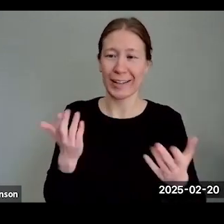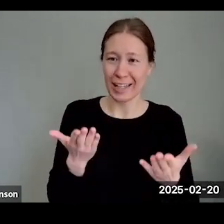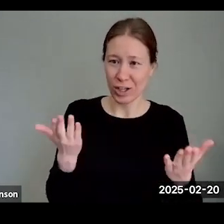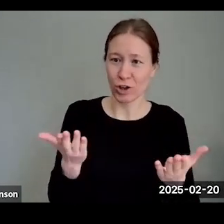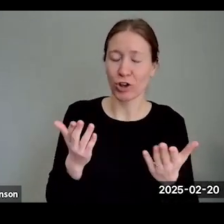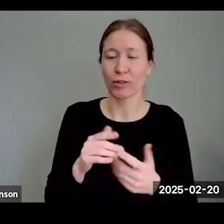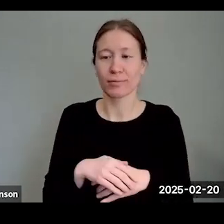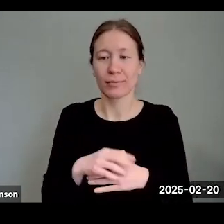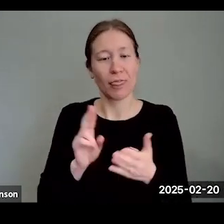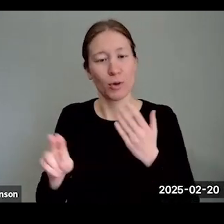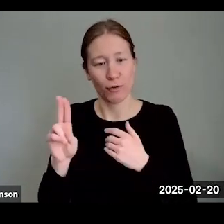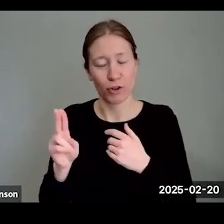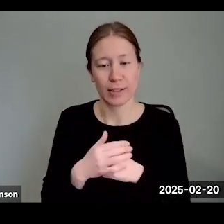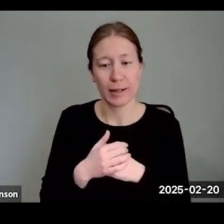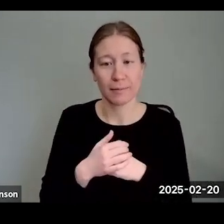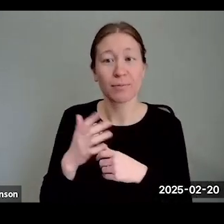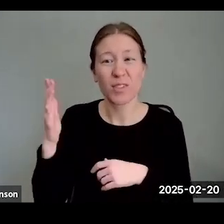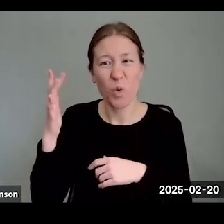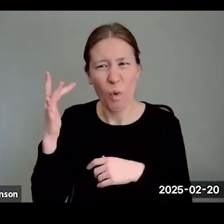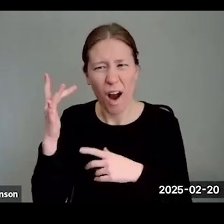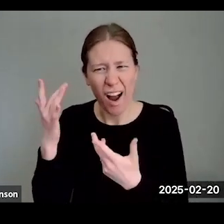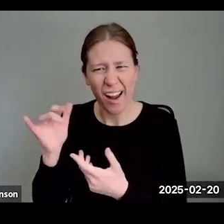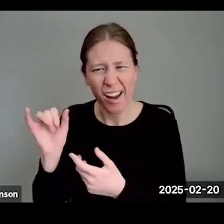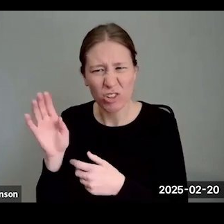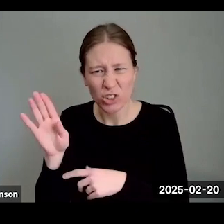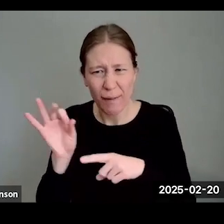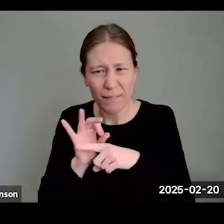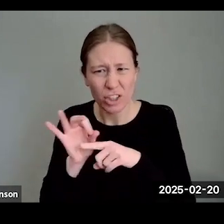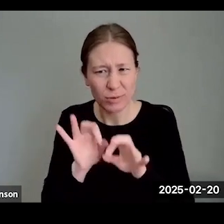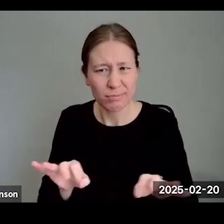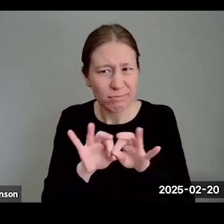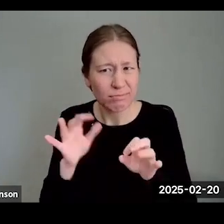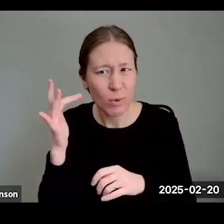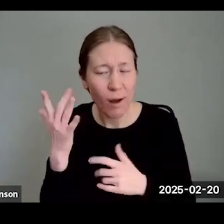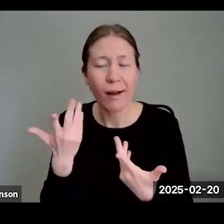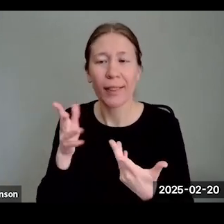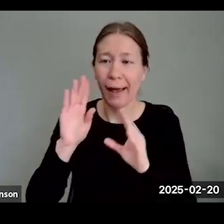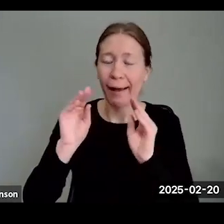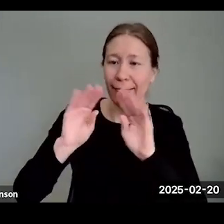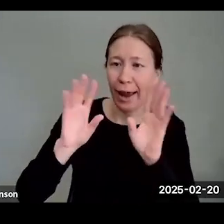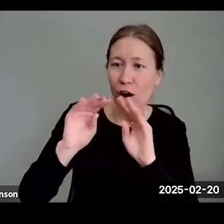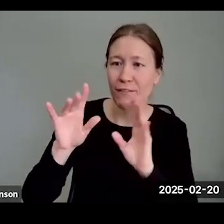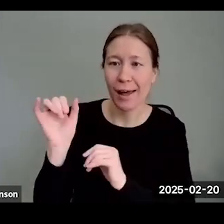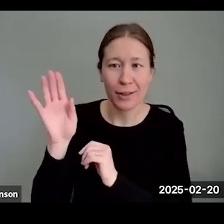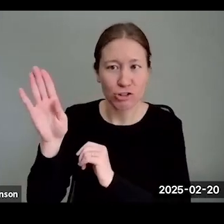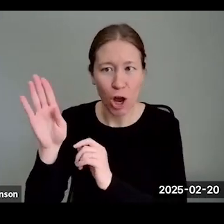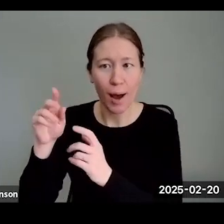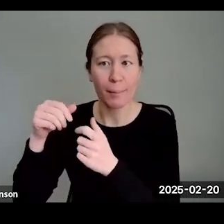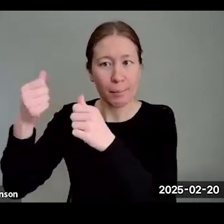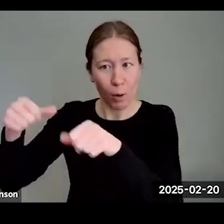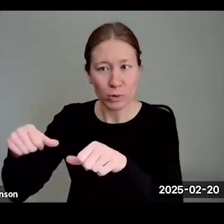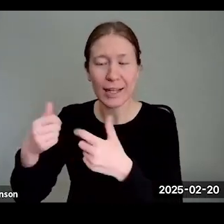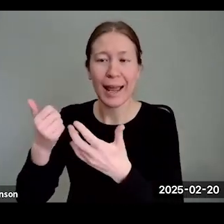And why are job functions so important? Well, they clarify job listings and help to define job titles.